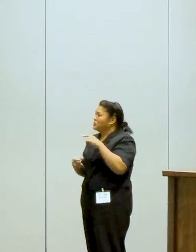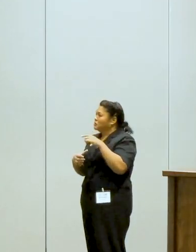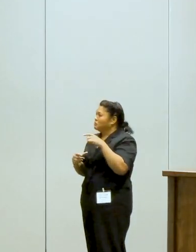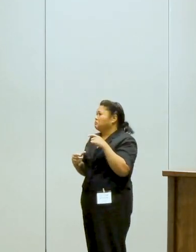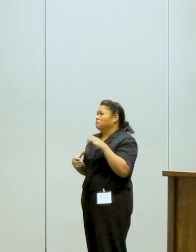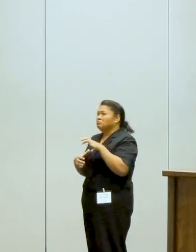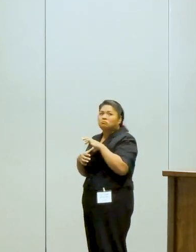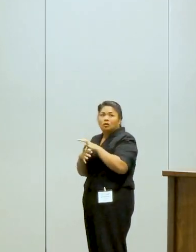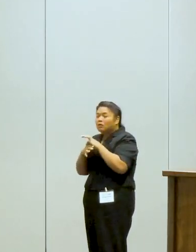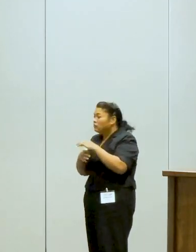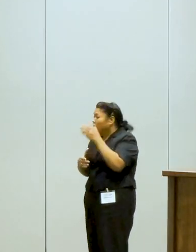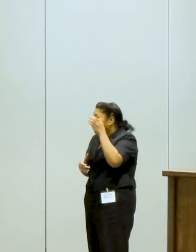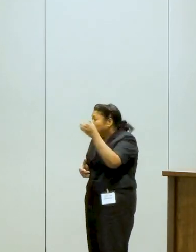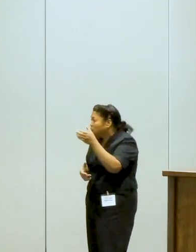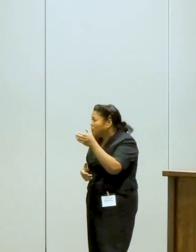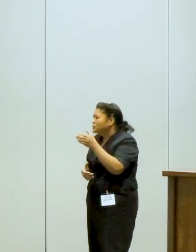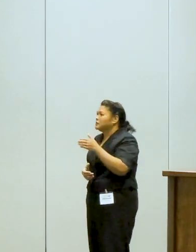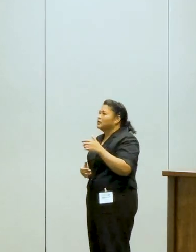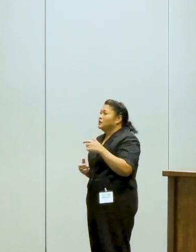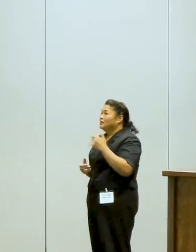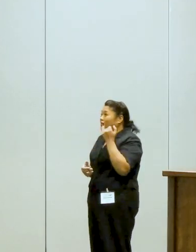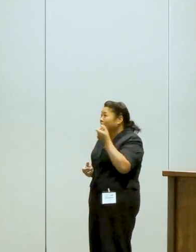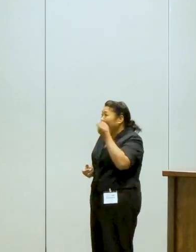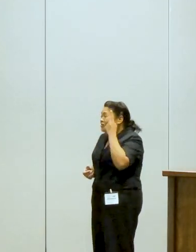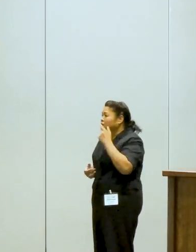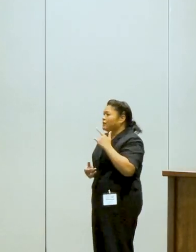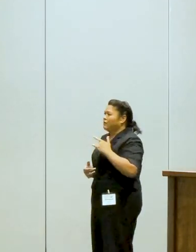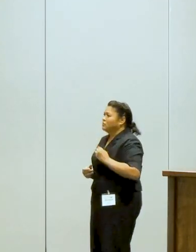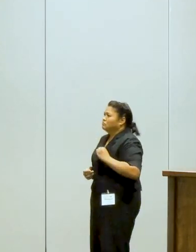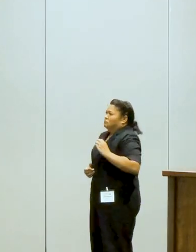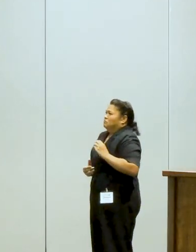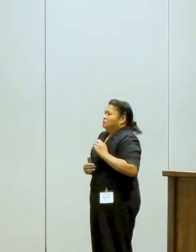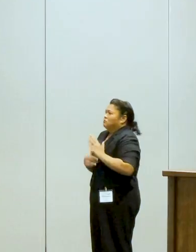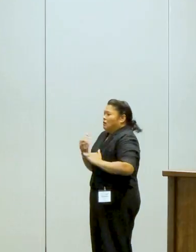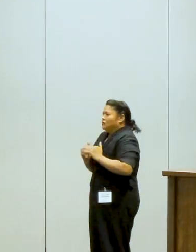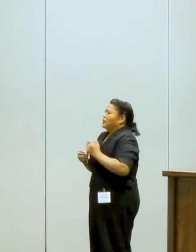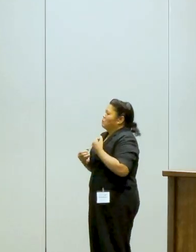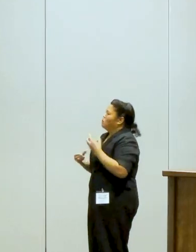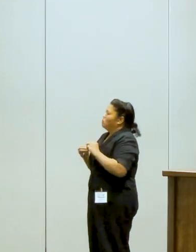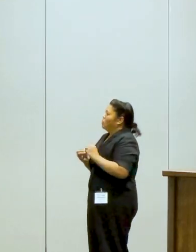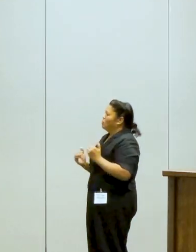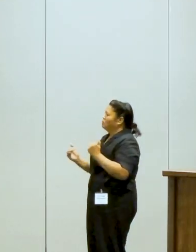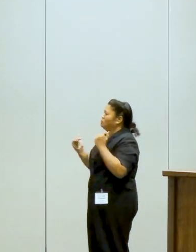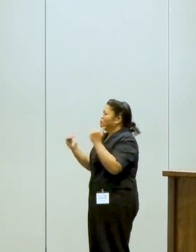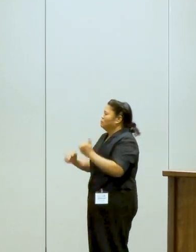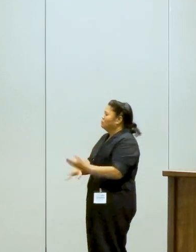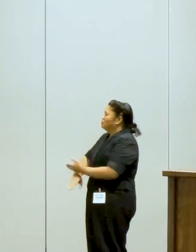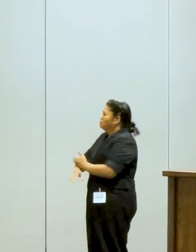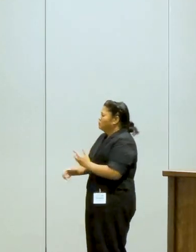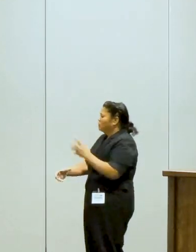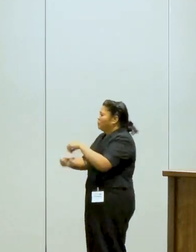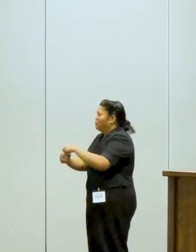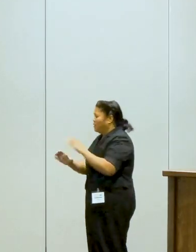to participate in class, if that's within them. It also boosts academic performance, so with AI support, students can